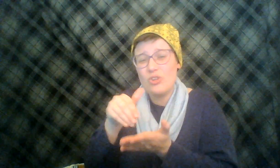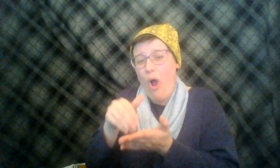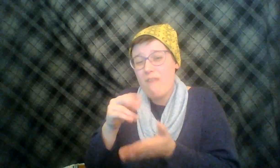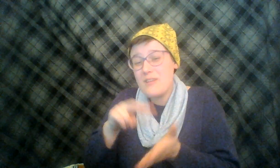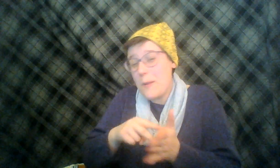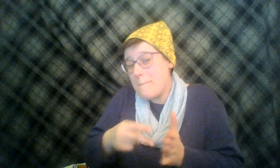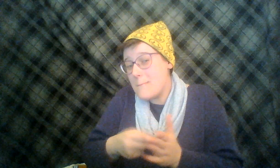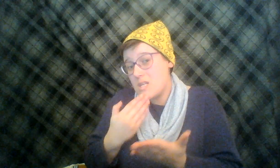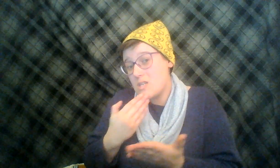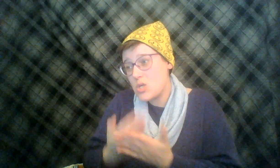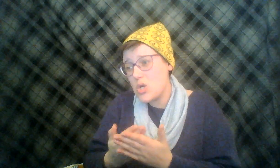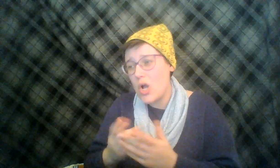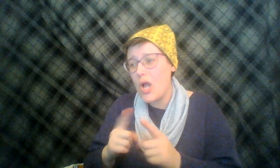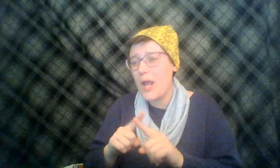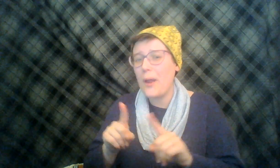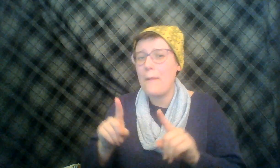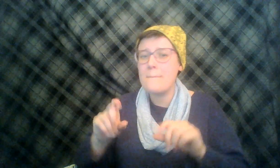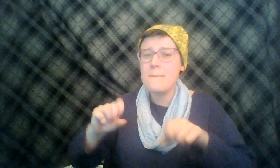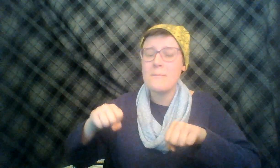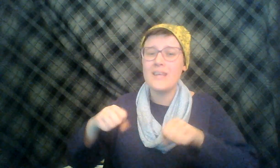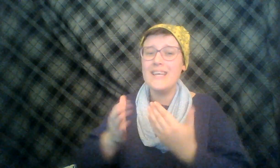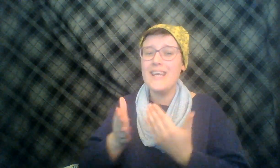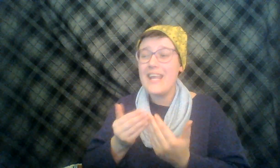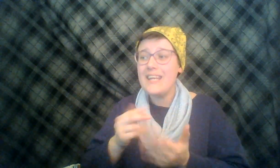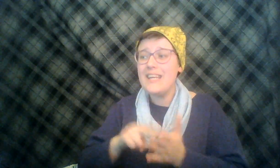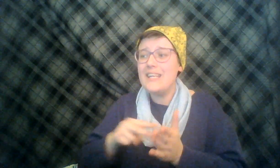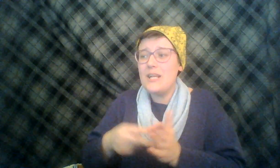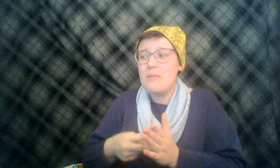although often well-intended, can easily connote